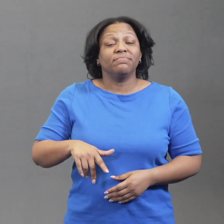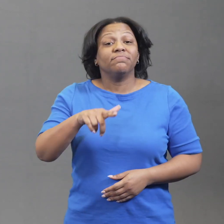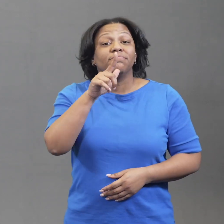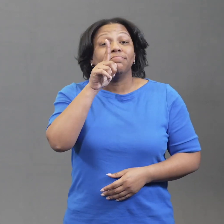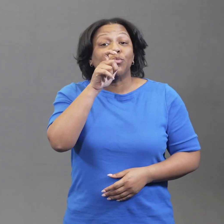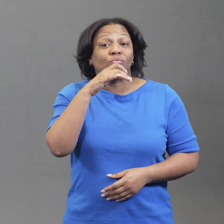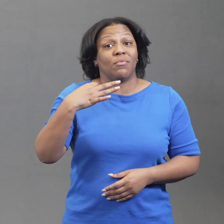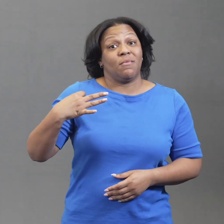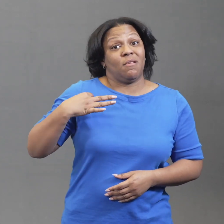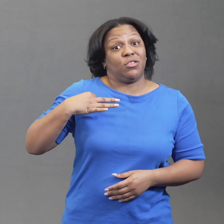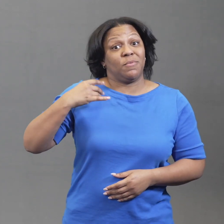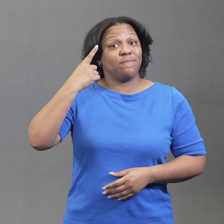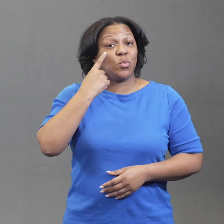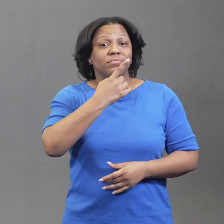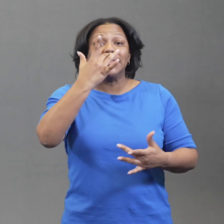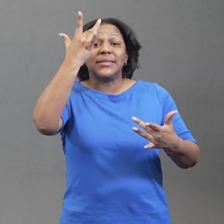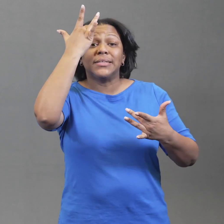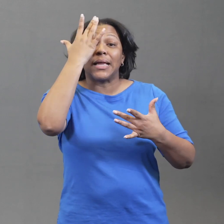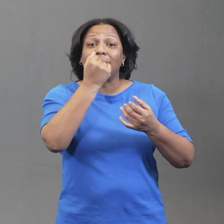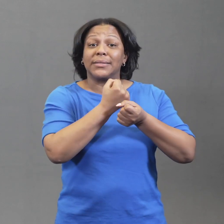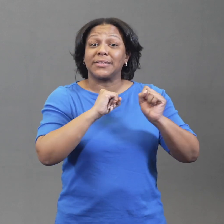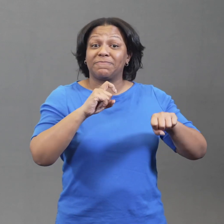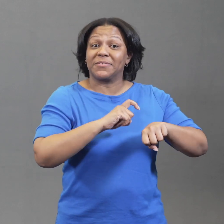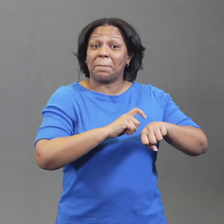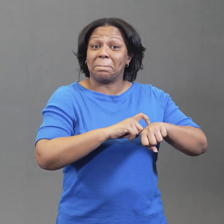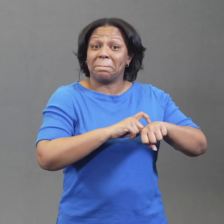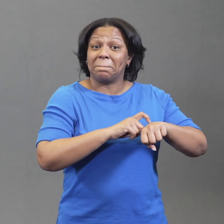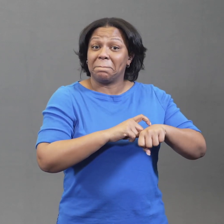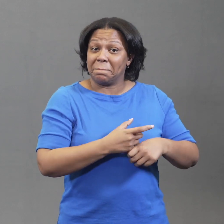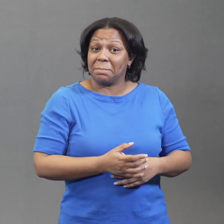Who is eligible for sick and safe time?